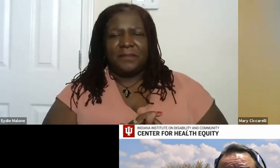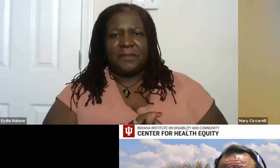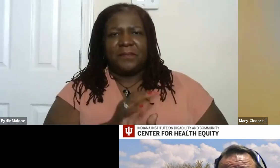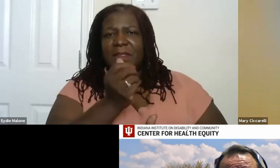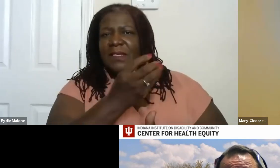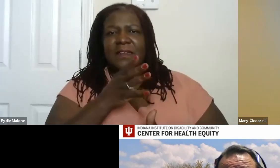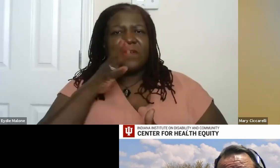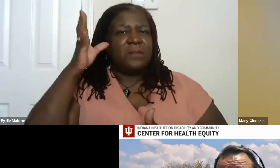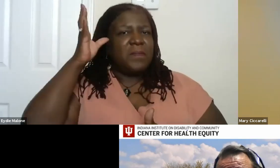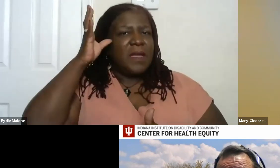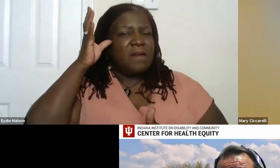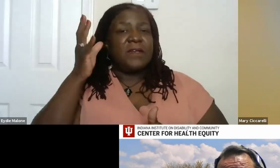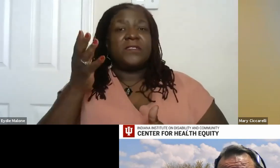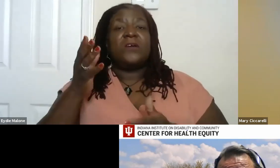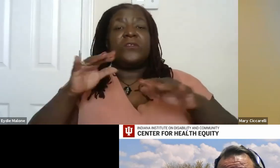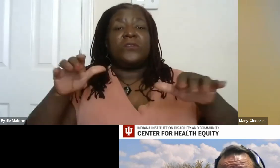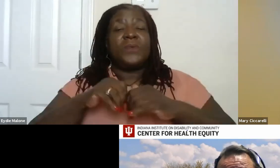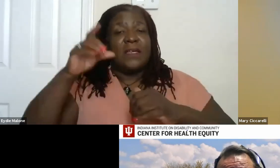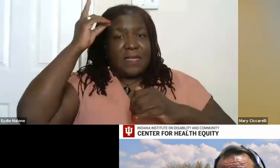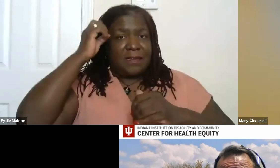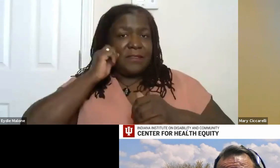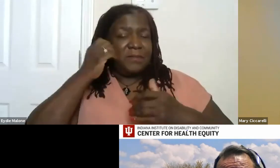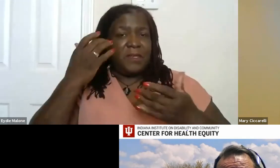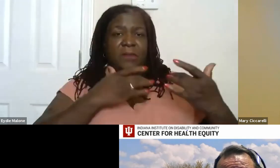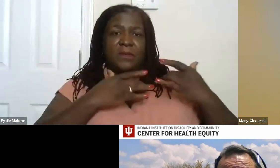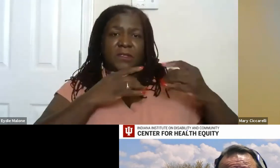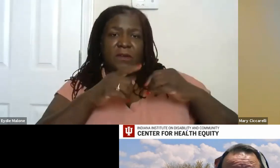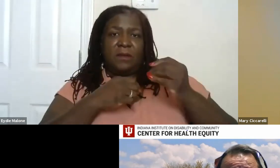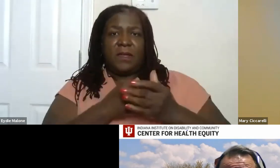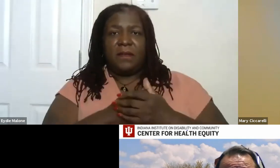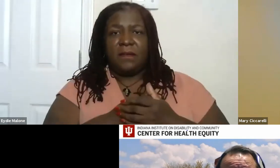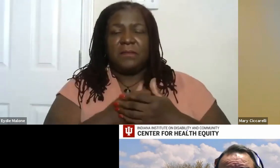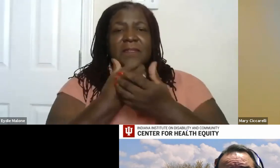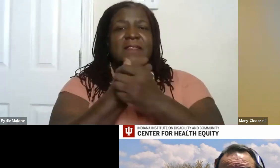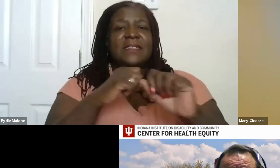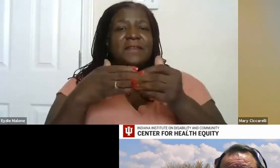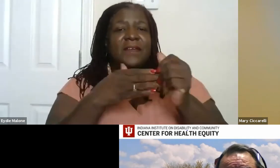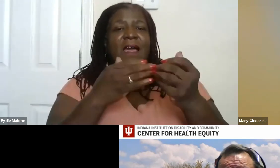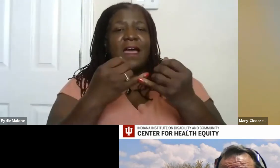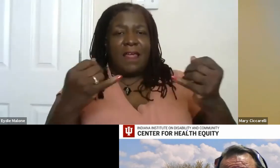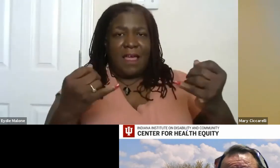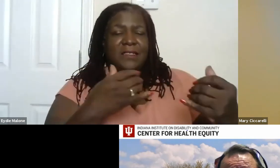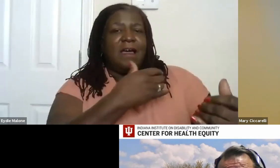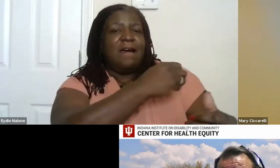with Down syndrome concerned about the safety guidelines and vaccines for children specifically